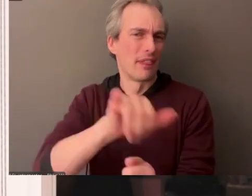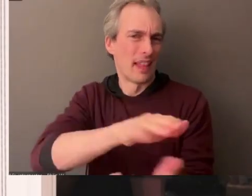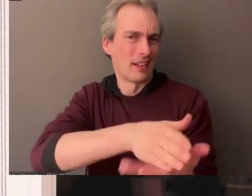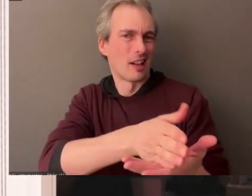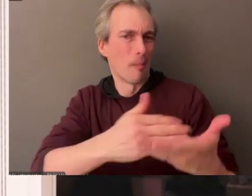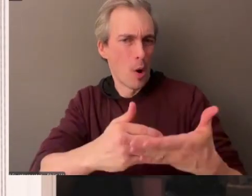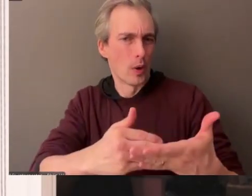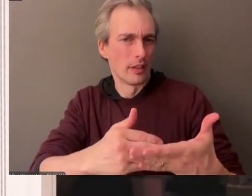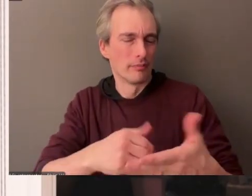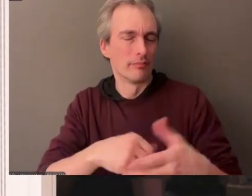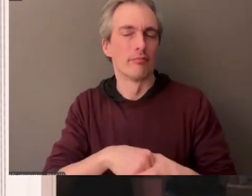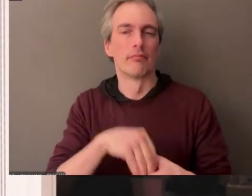So...